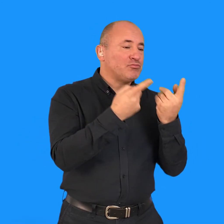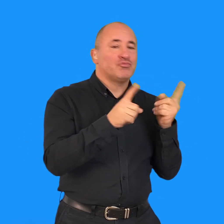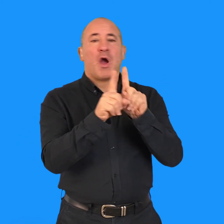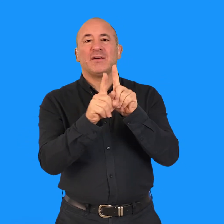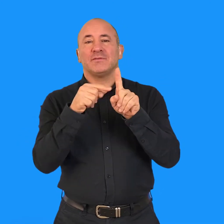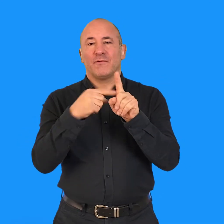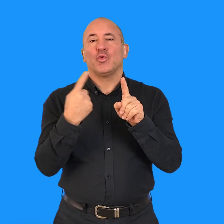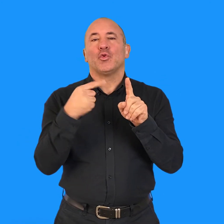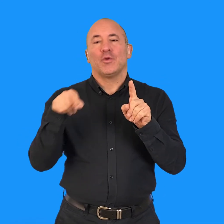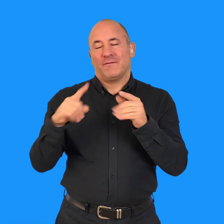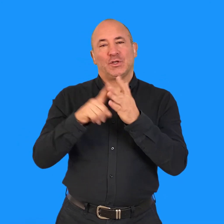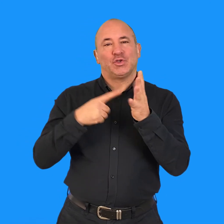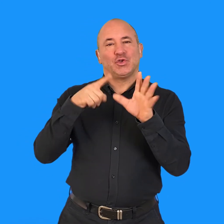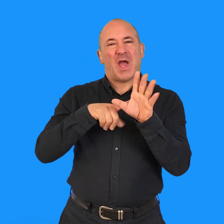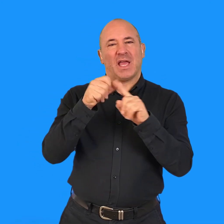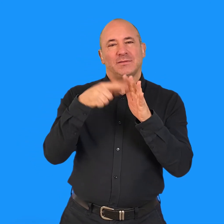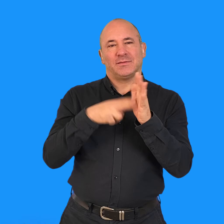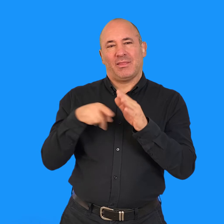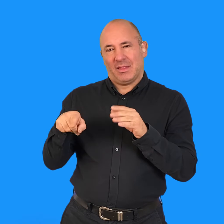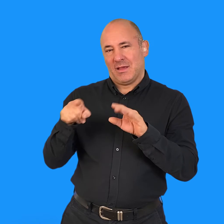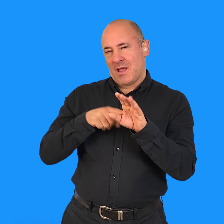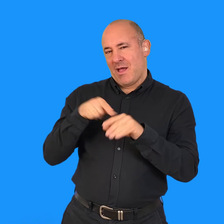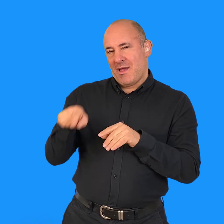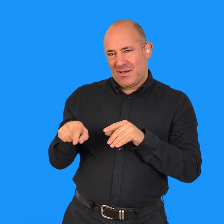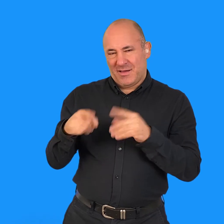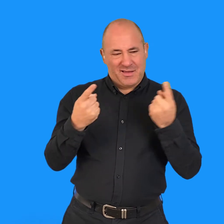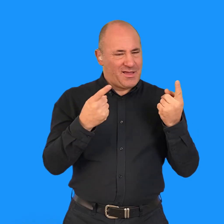the process of making an access rider